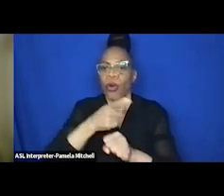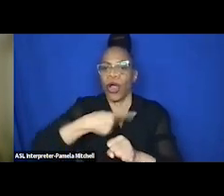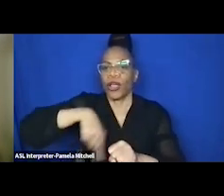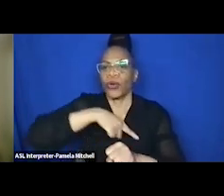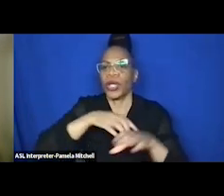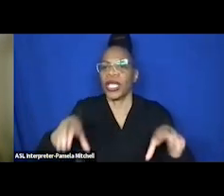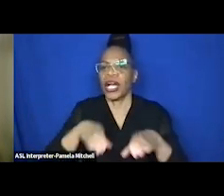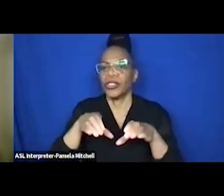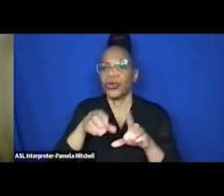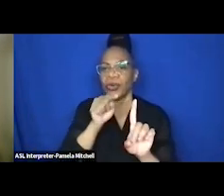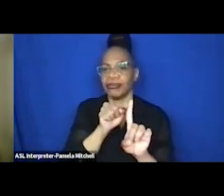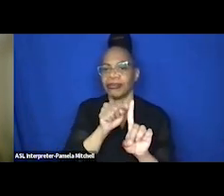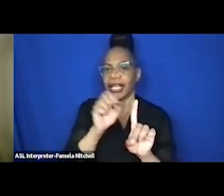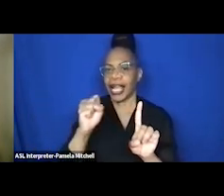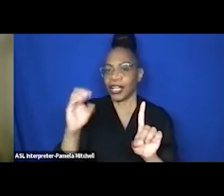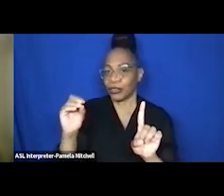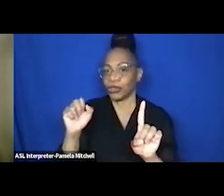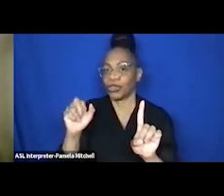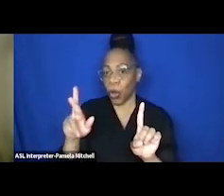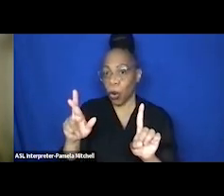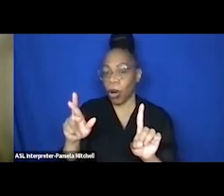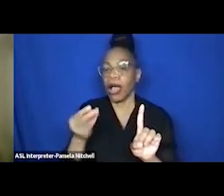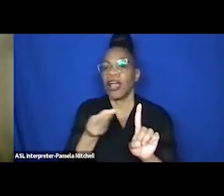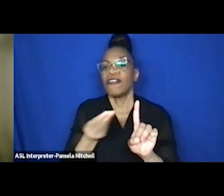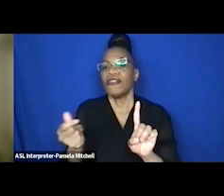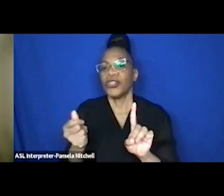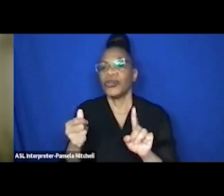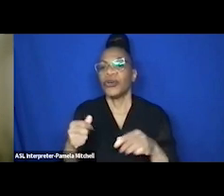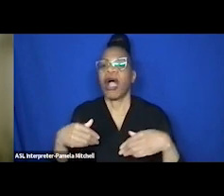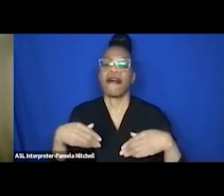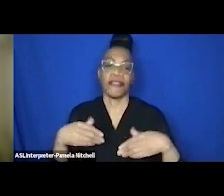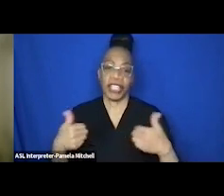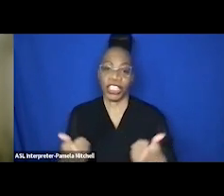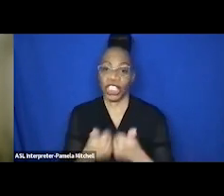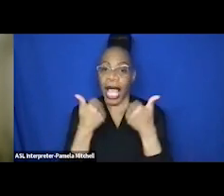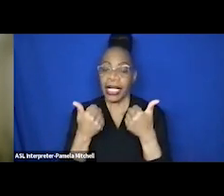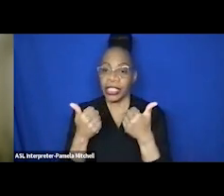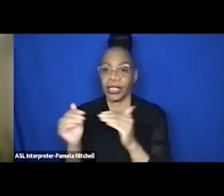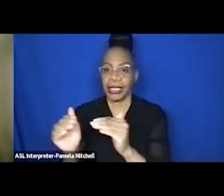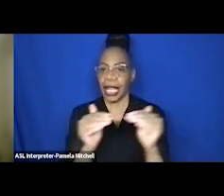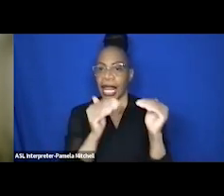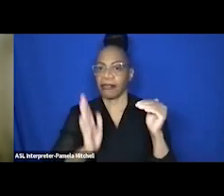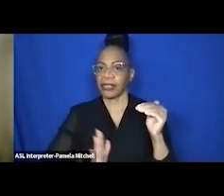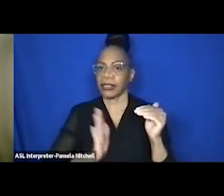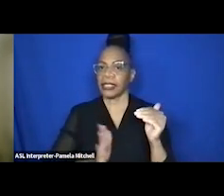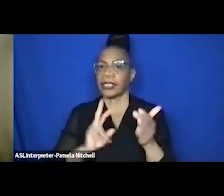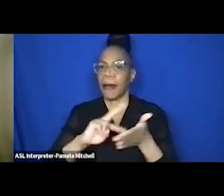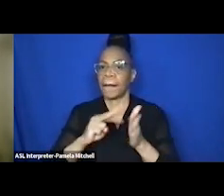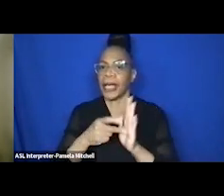Some of the challenges that we see are varying levels of sophistication in terms of local crisis response systems